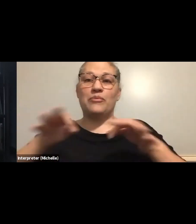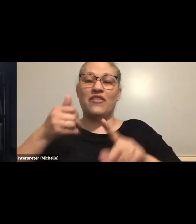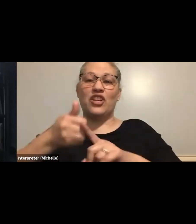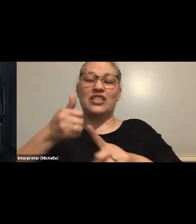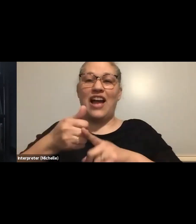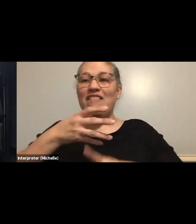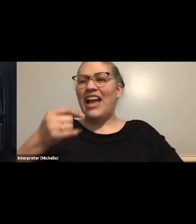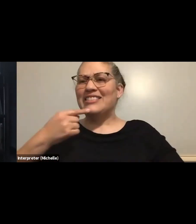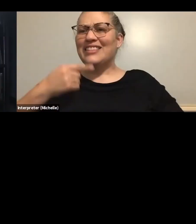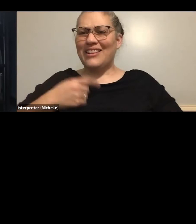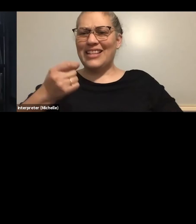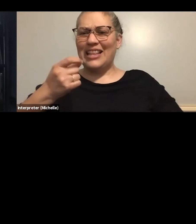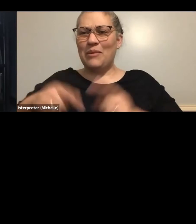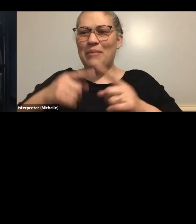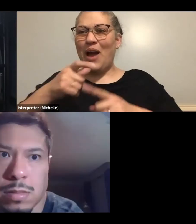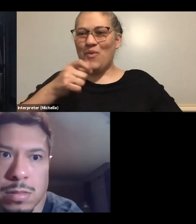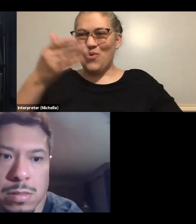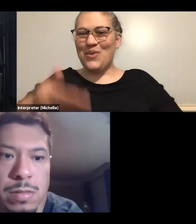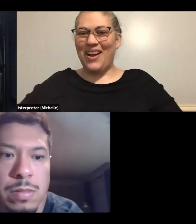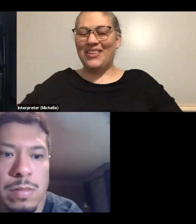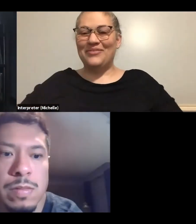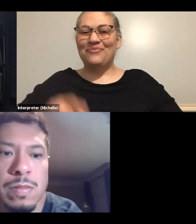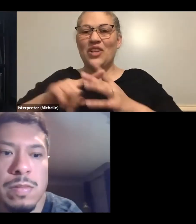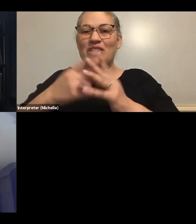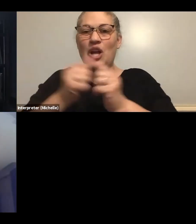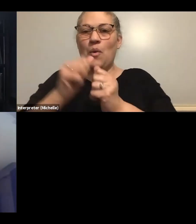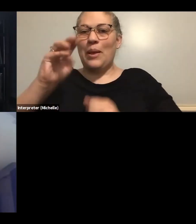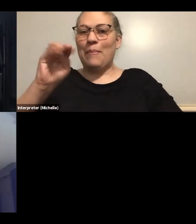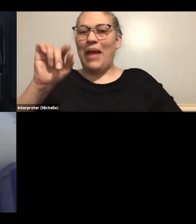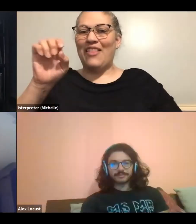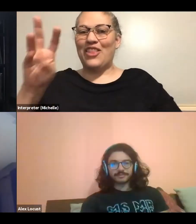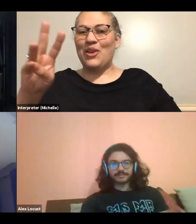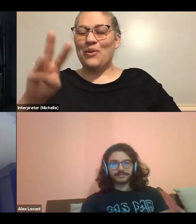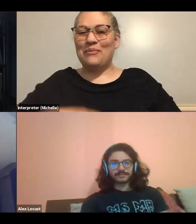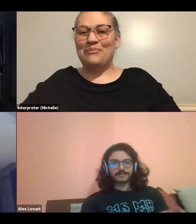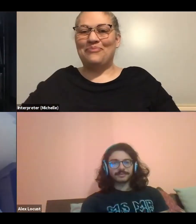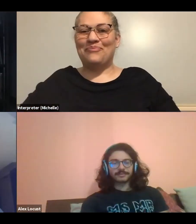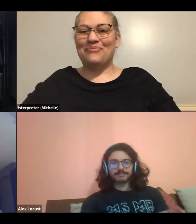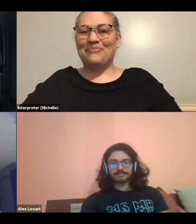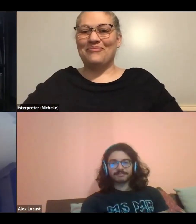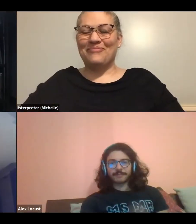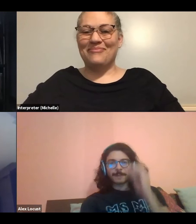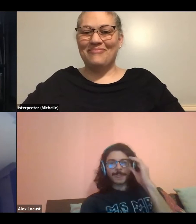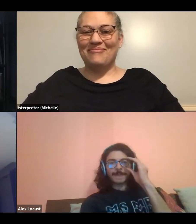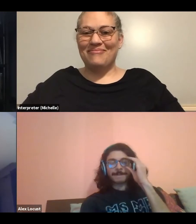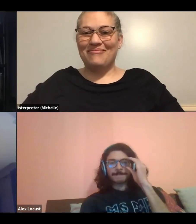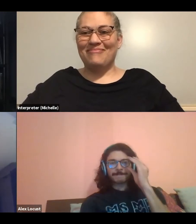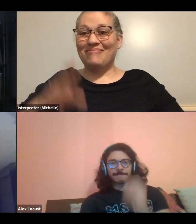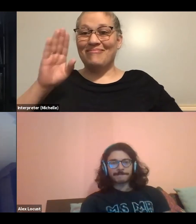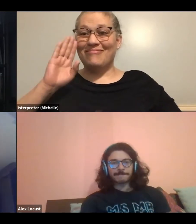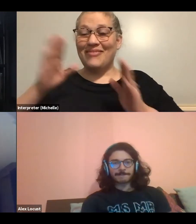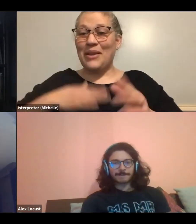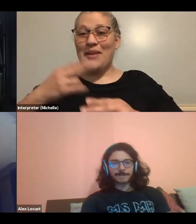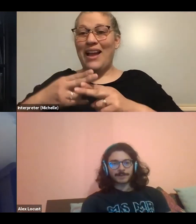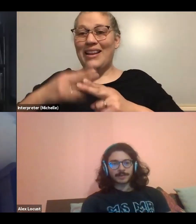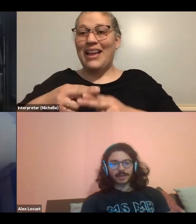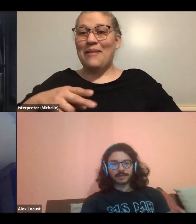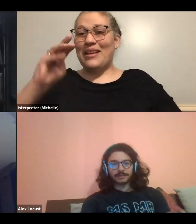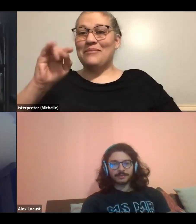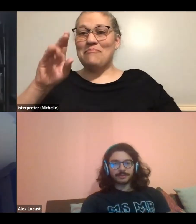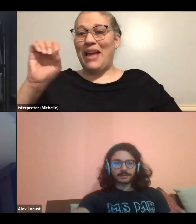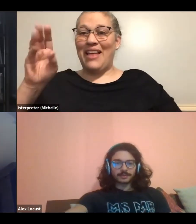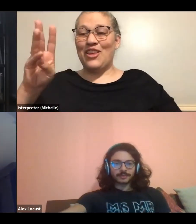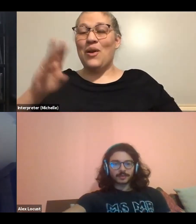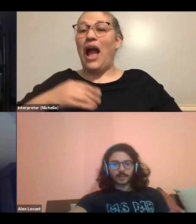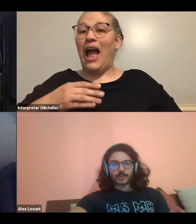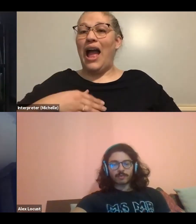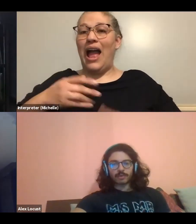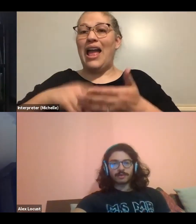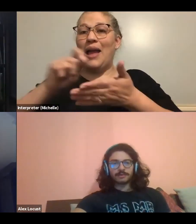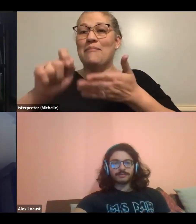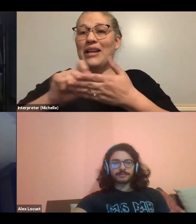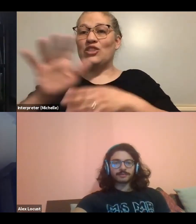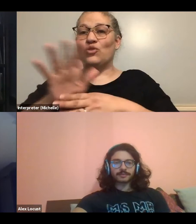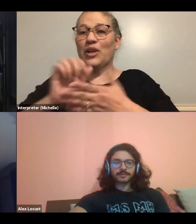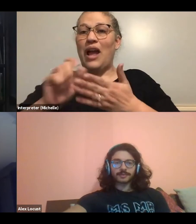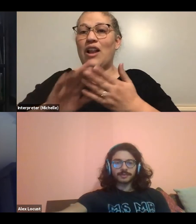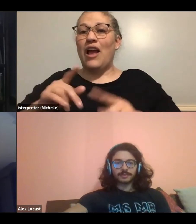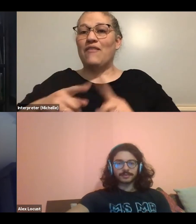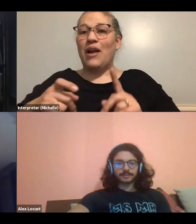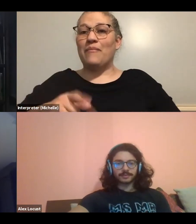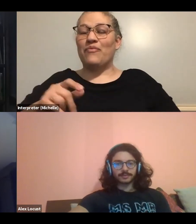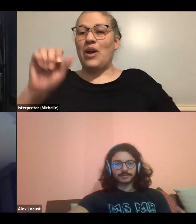Emily Beitiks: We have Alex Locust joining us and Matthew Alaniz, can you both turn on your videos and give a brief audio description of yourself and just tell us a little bit about who you are let's start with Matthew.